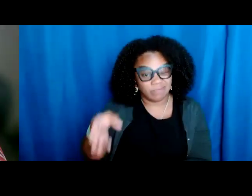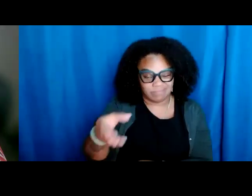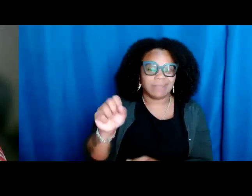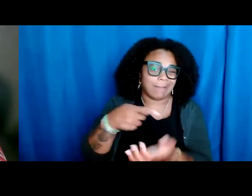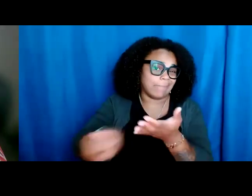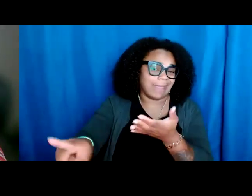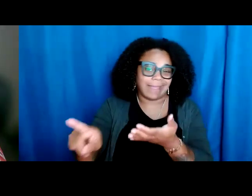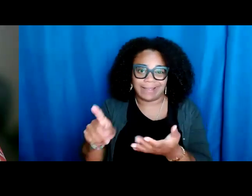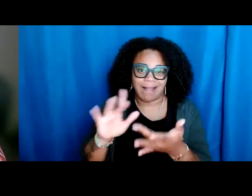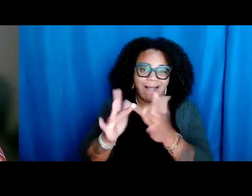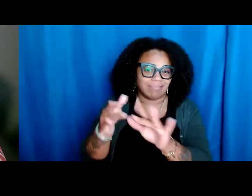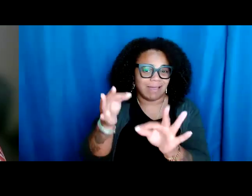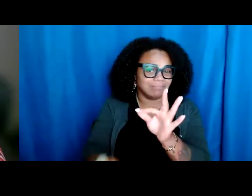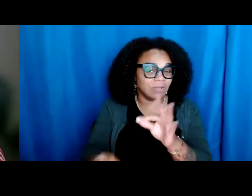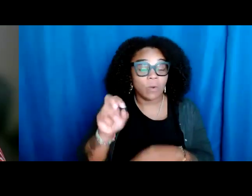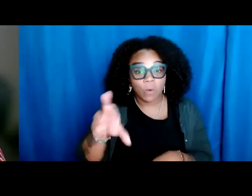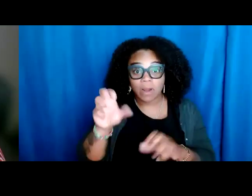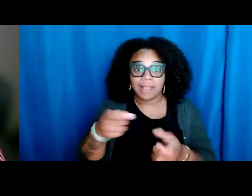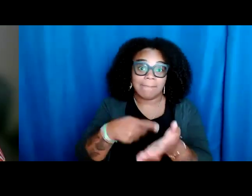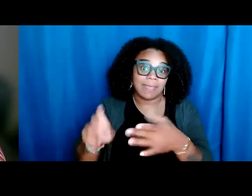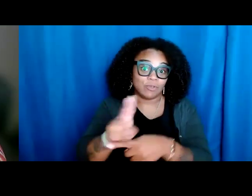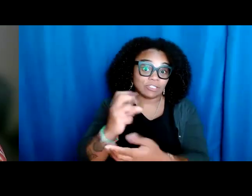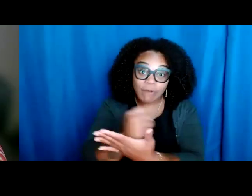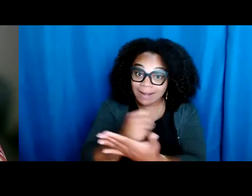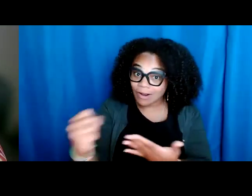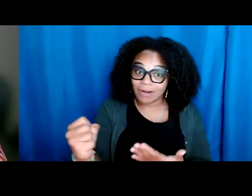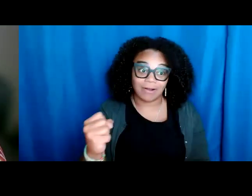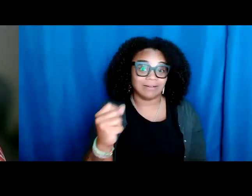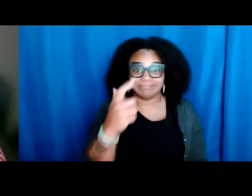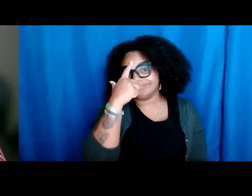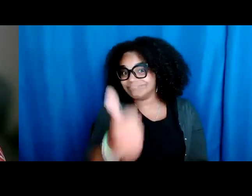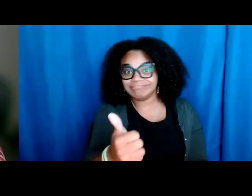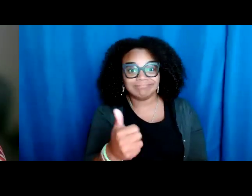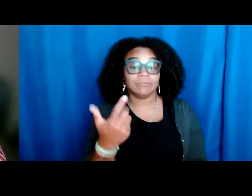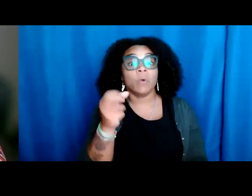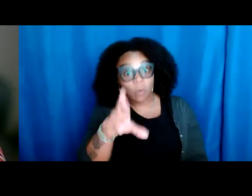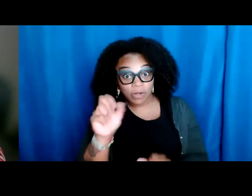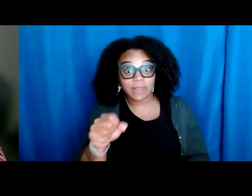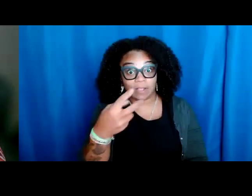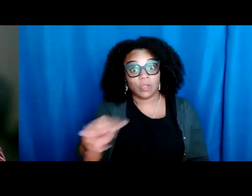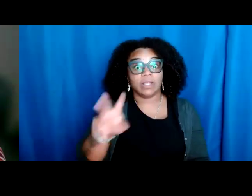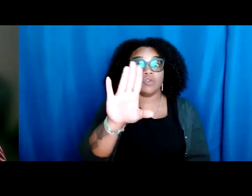them right online. You can pay with a credit card. And you can also visit your State website if you